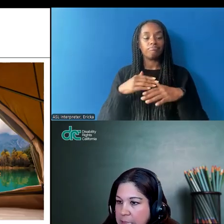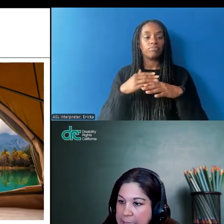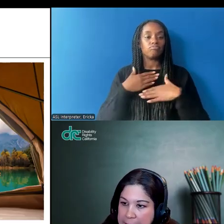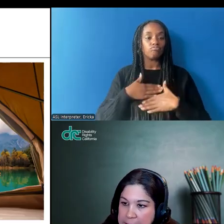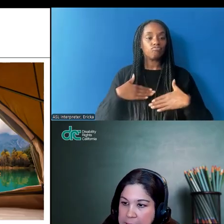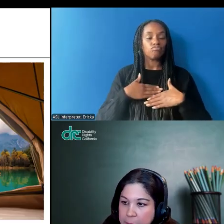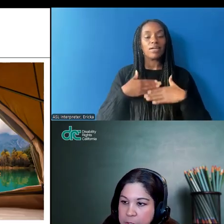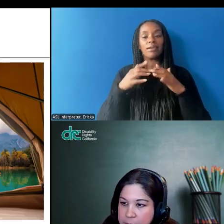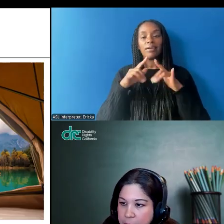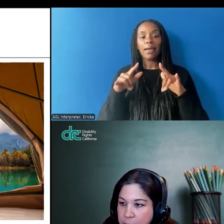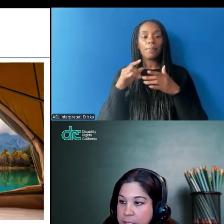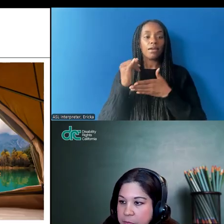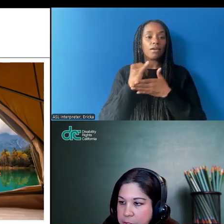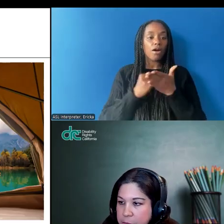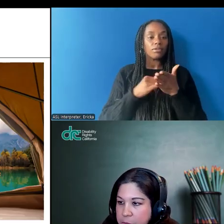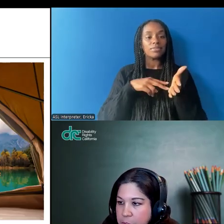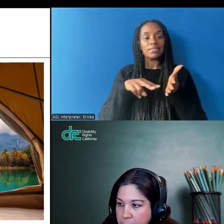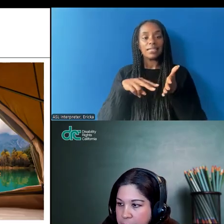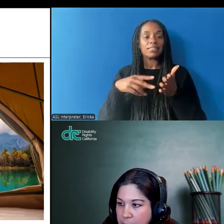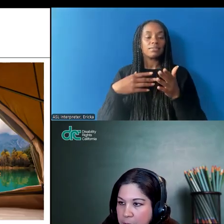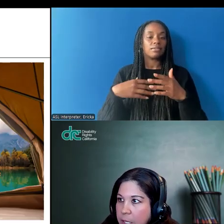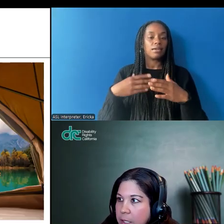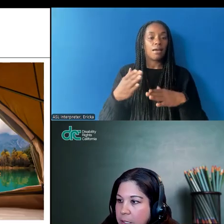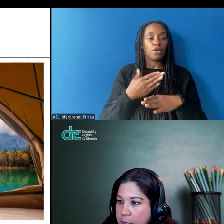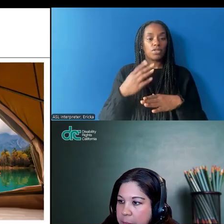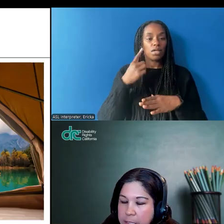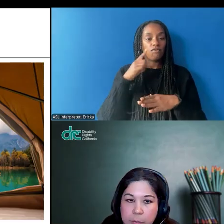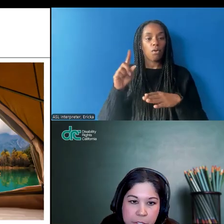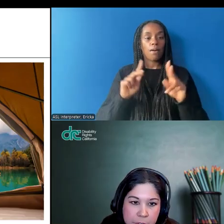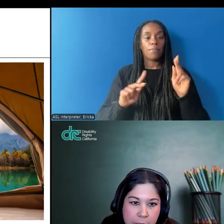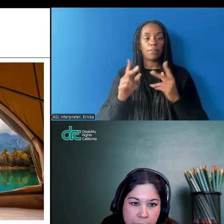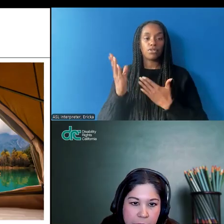dance and music for individuals served by the Regional Centers.